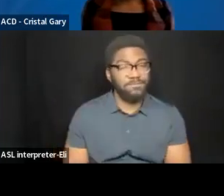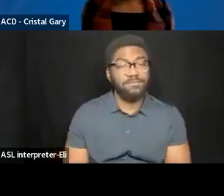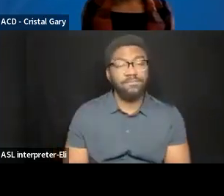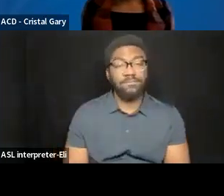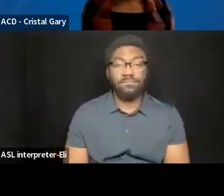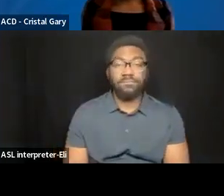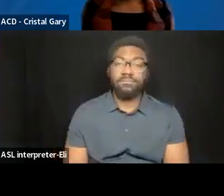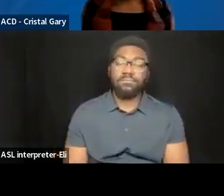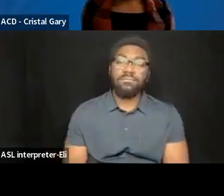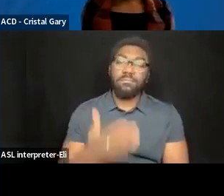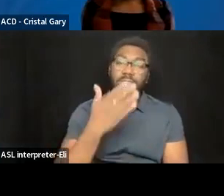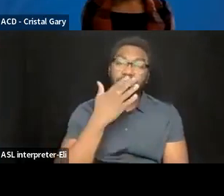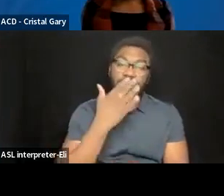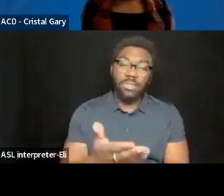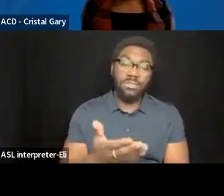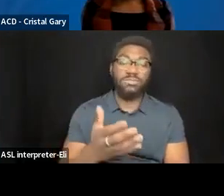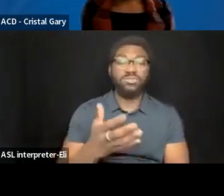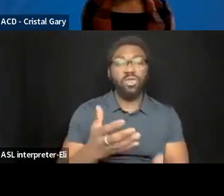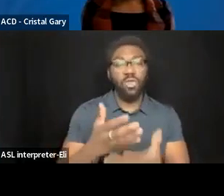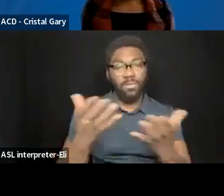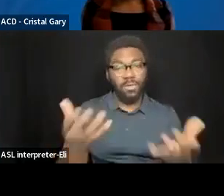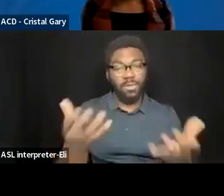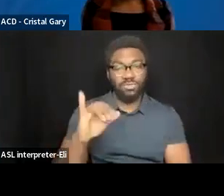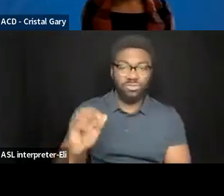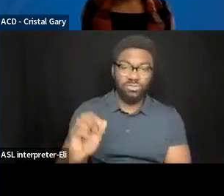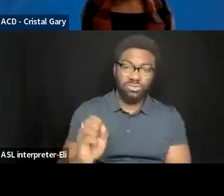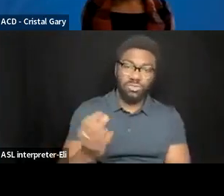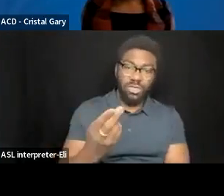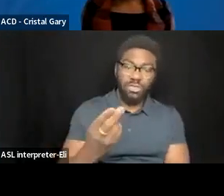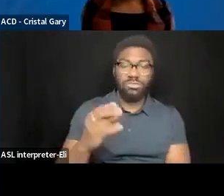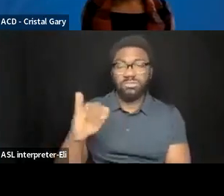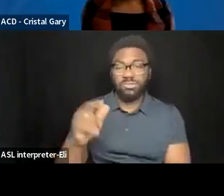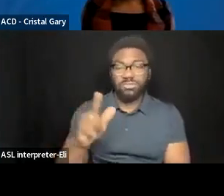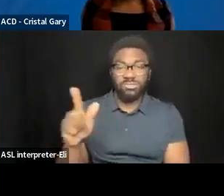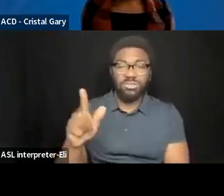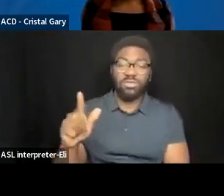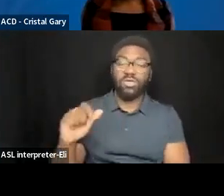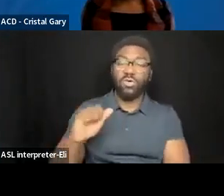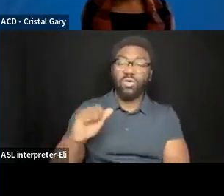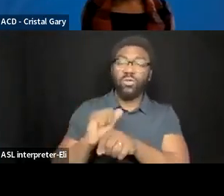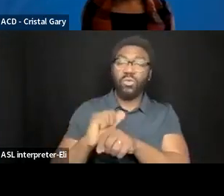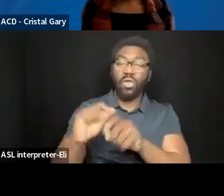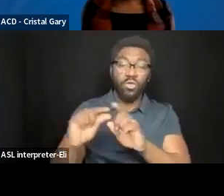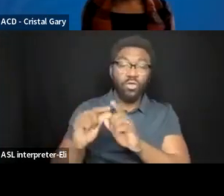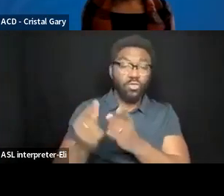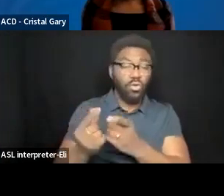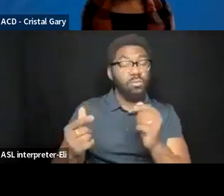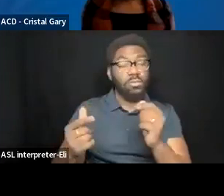And again, Josh, Jill, lab work group, really, really appreciate the depth and breadth of the report and the recommendations.